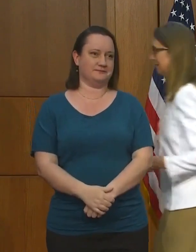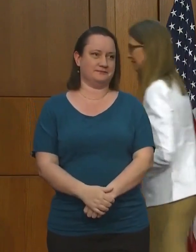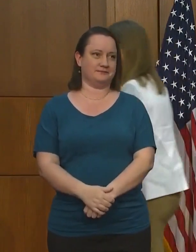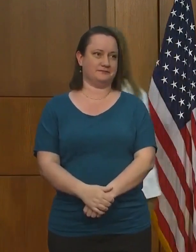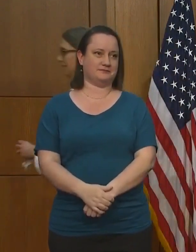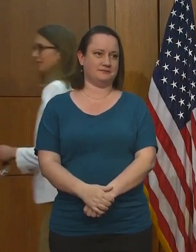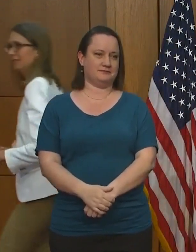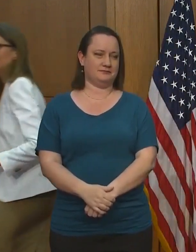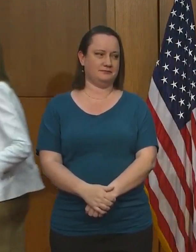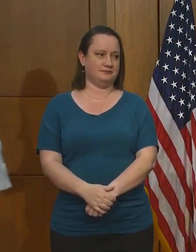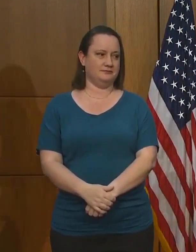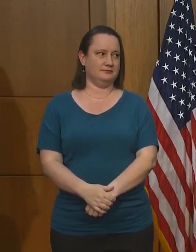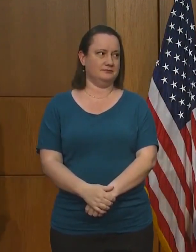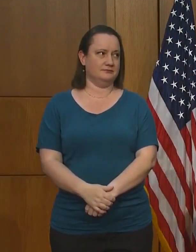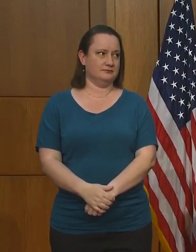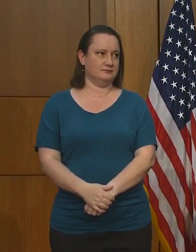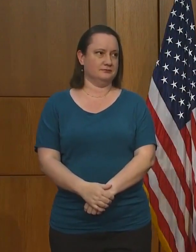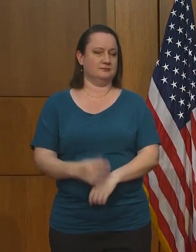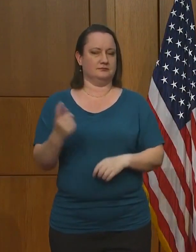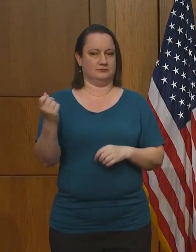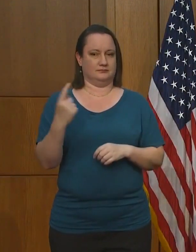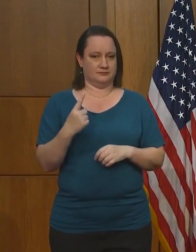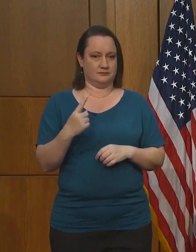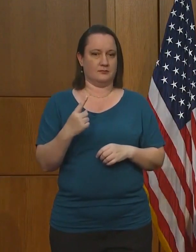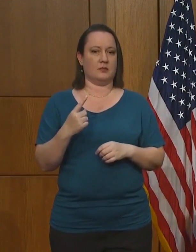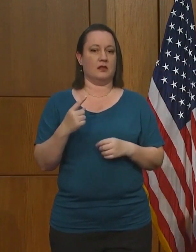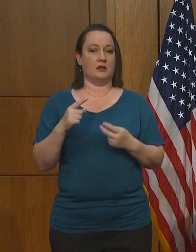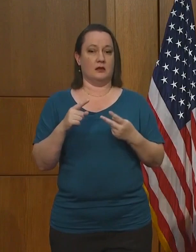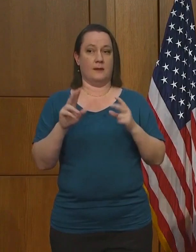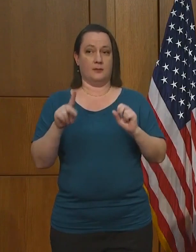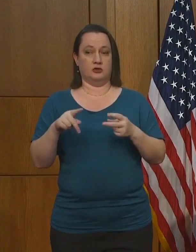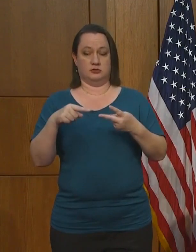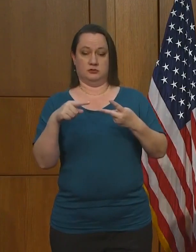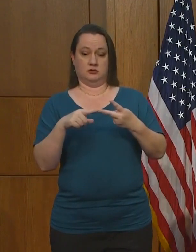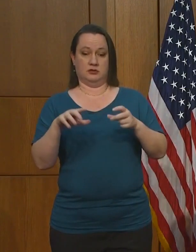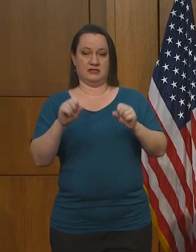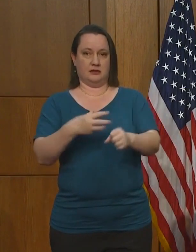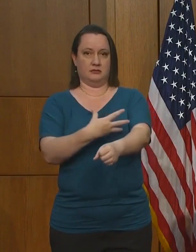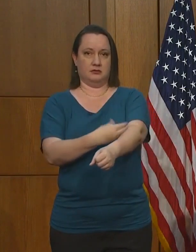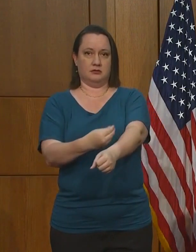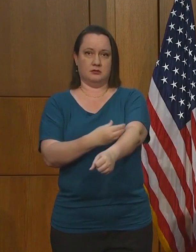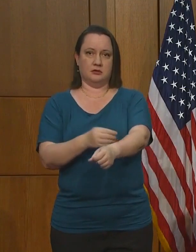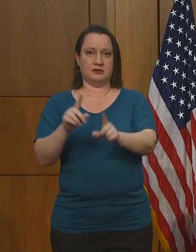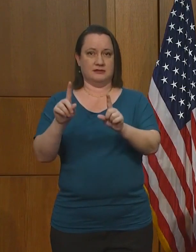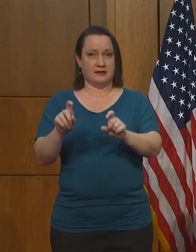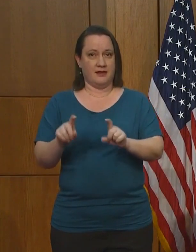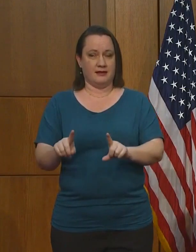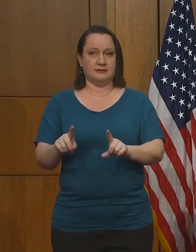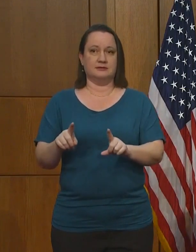THEY WANNA TRY IN THEIR OUR- I